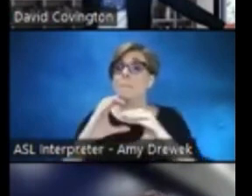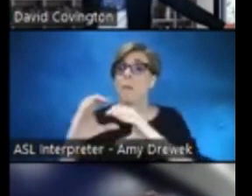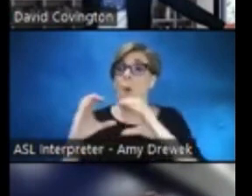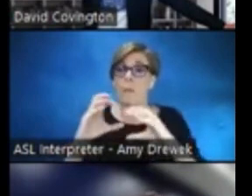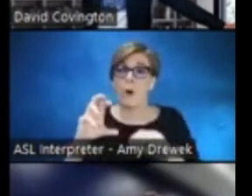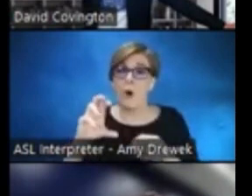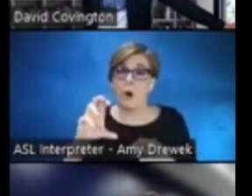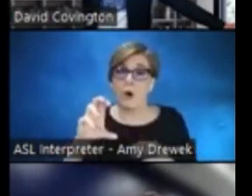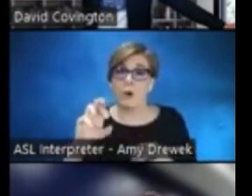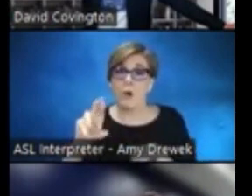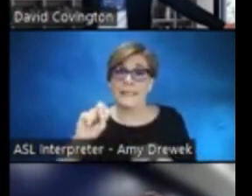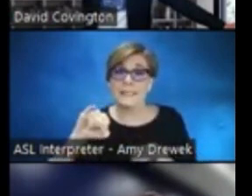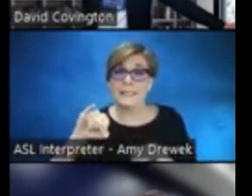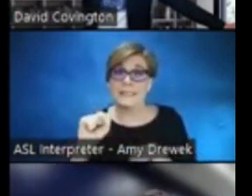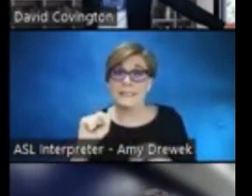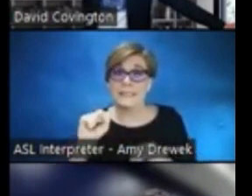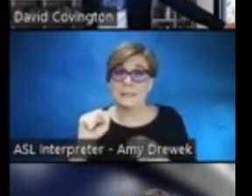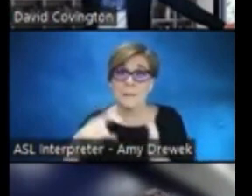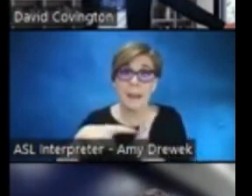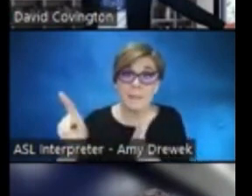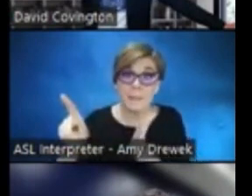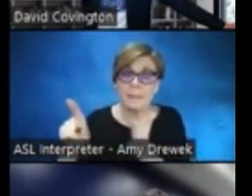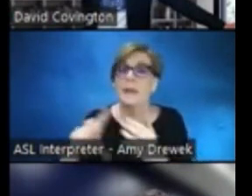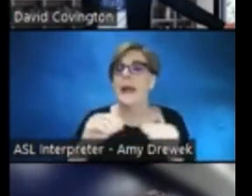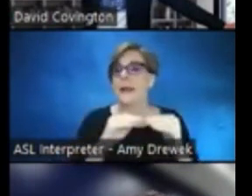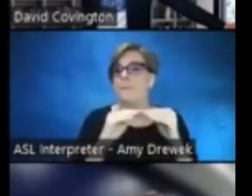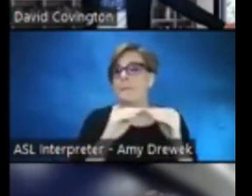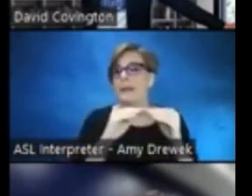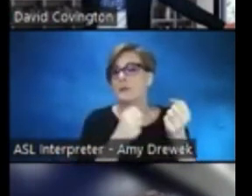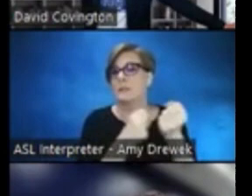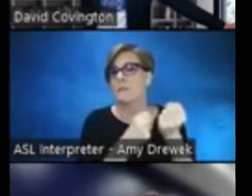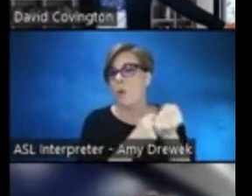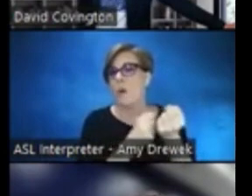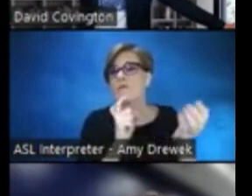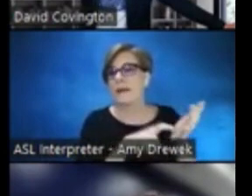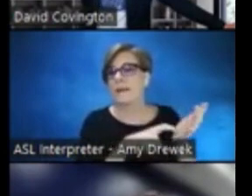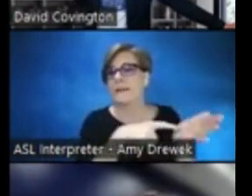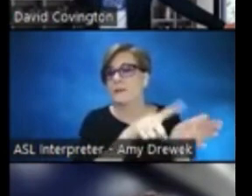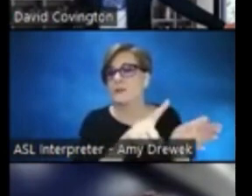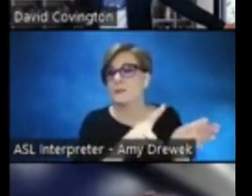MEDICARE AND PEER SUPPORT. I WILL SHARE THAT LINK IN THE CHAT.